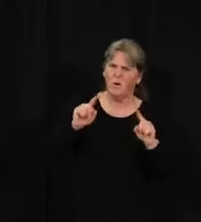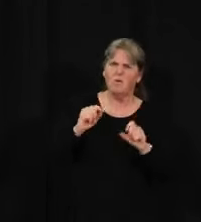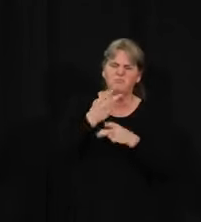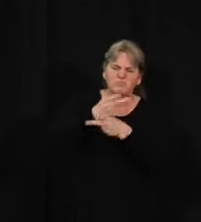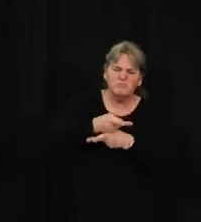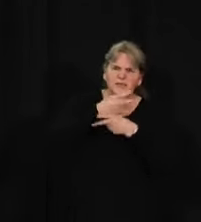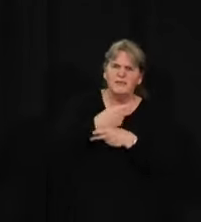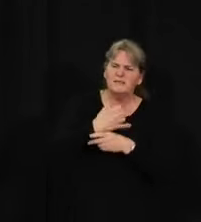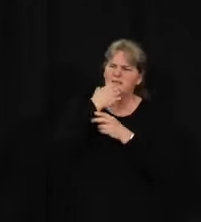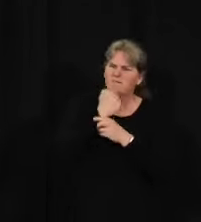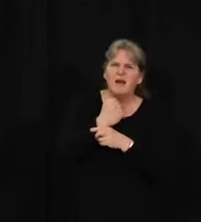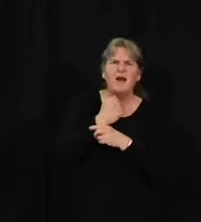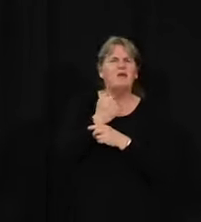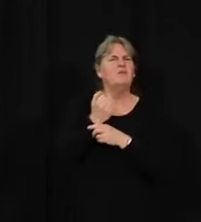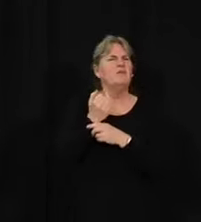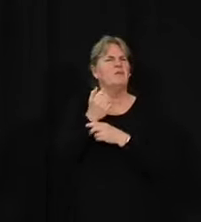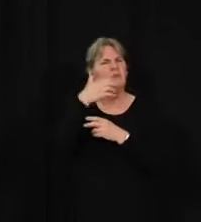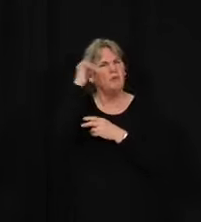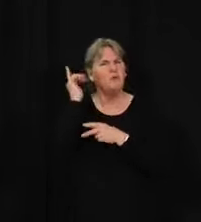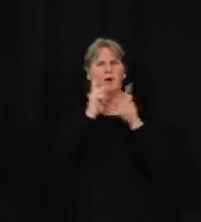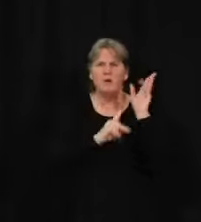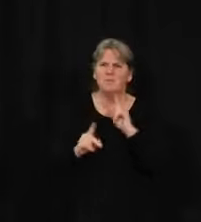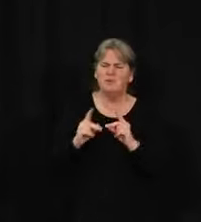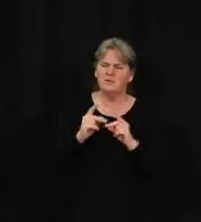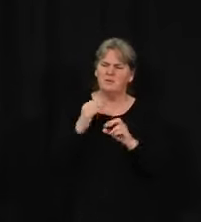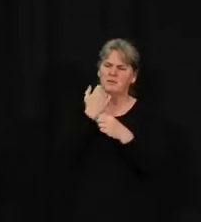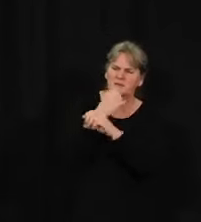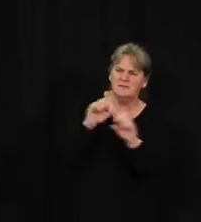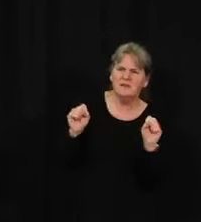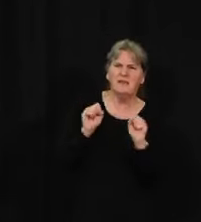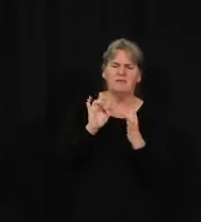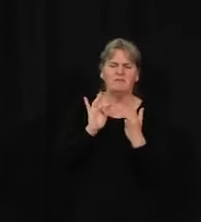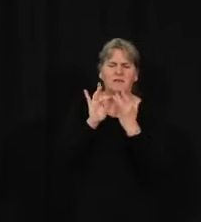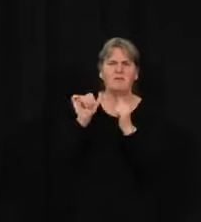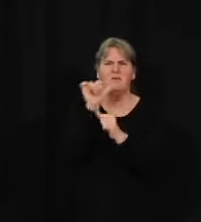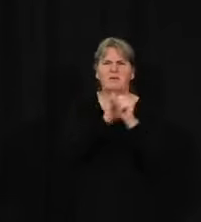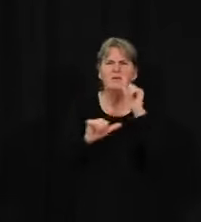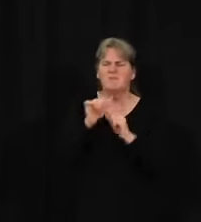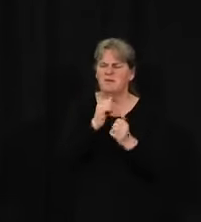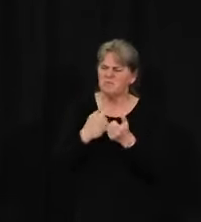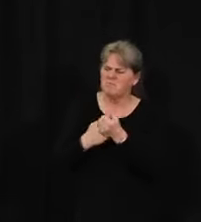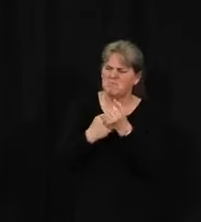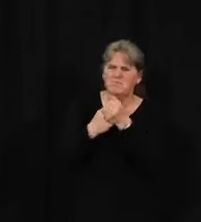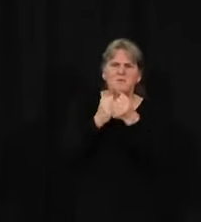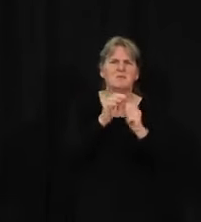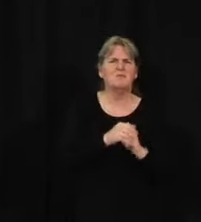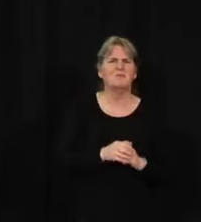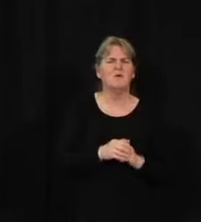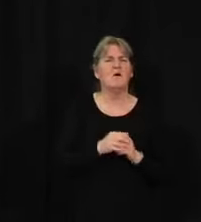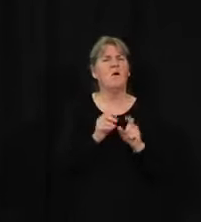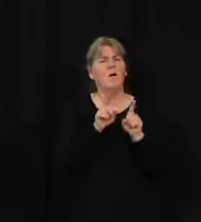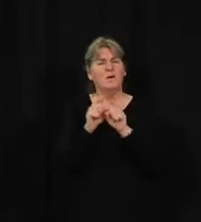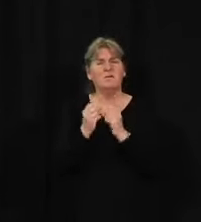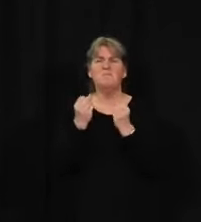care are safe, comfortable, and enjoy the human connections we all need. As do the thousands of workers